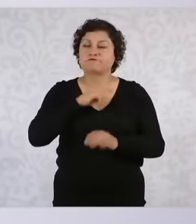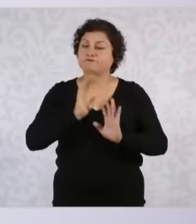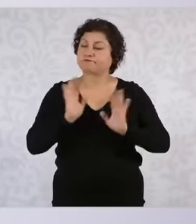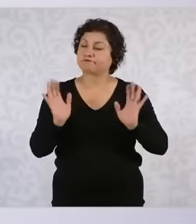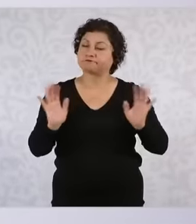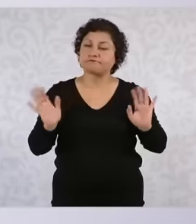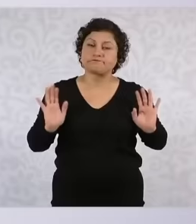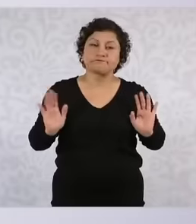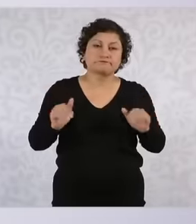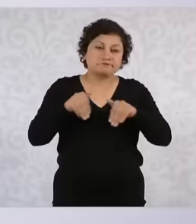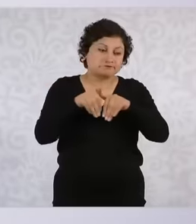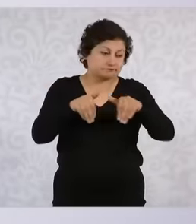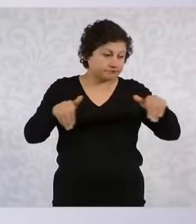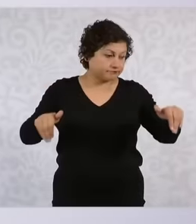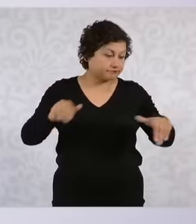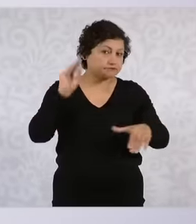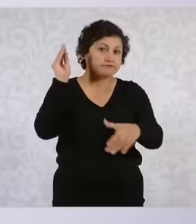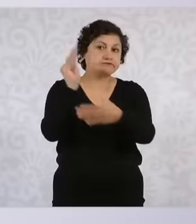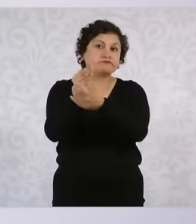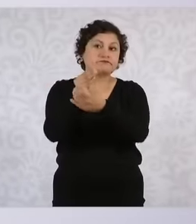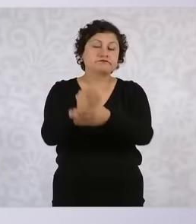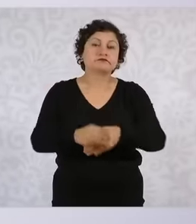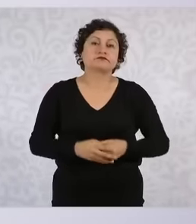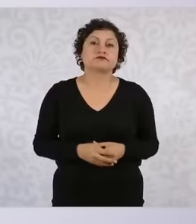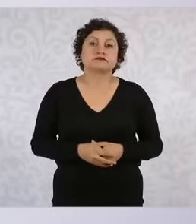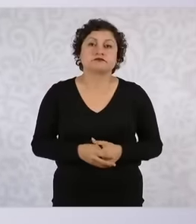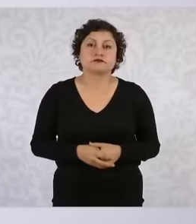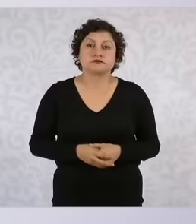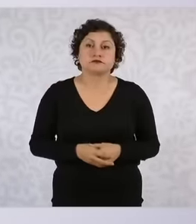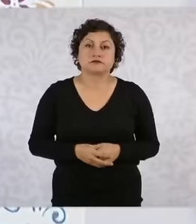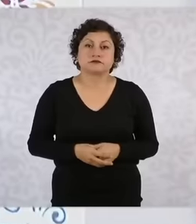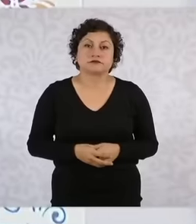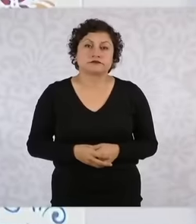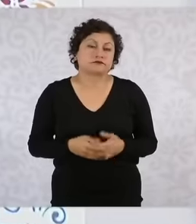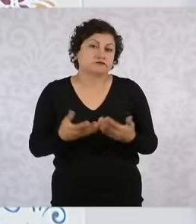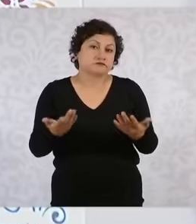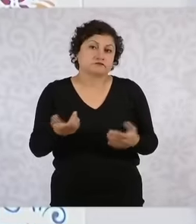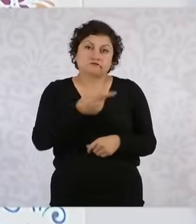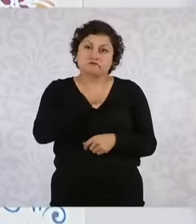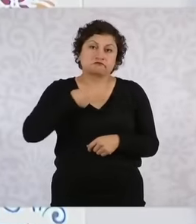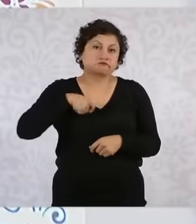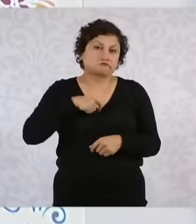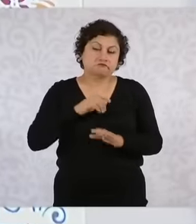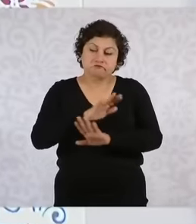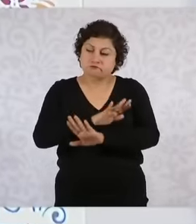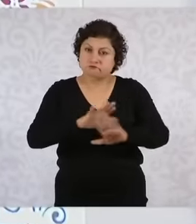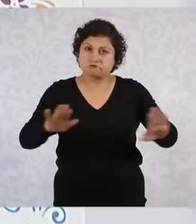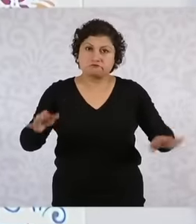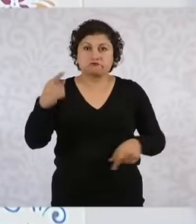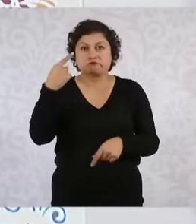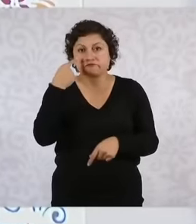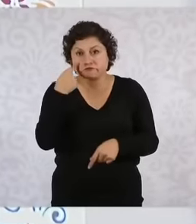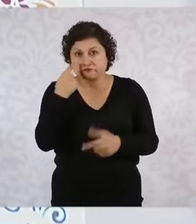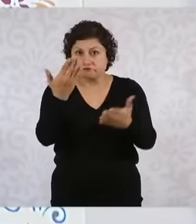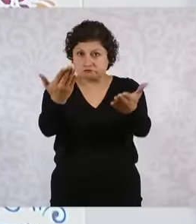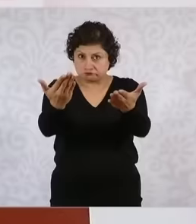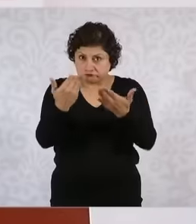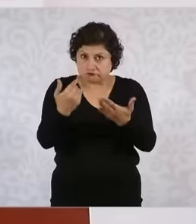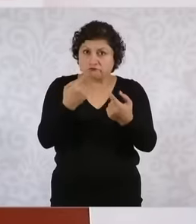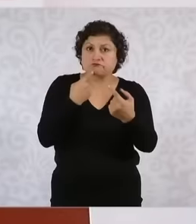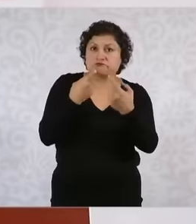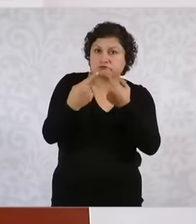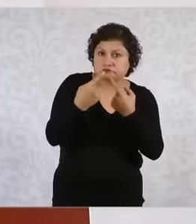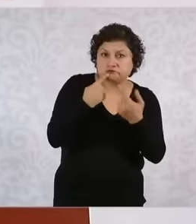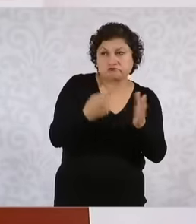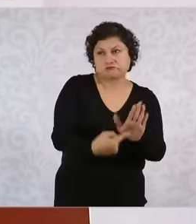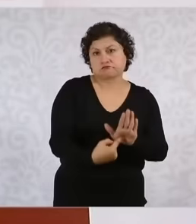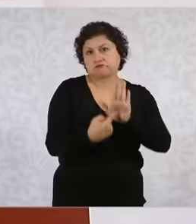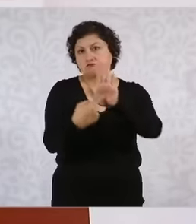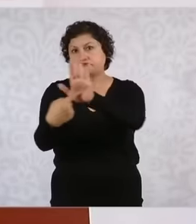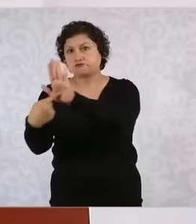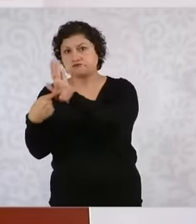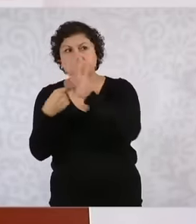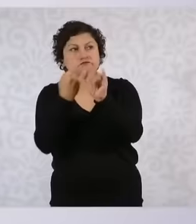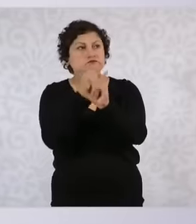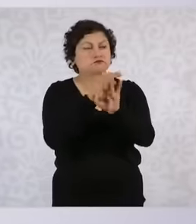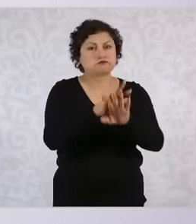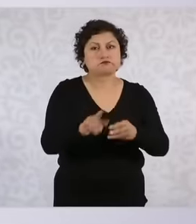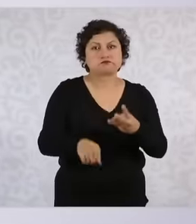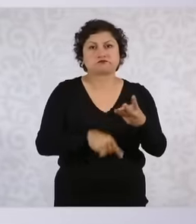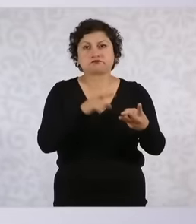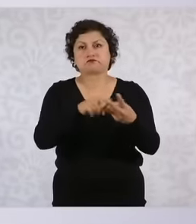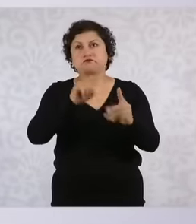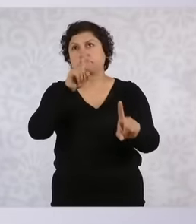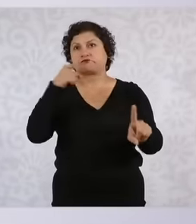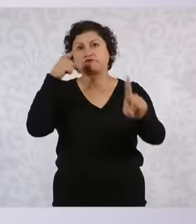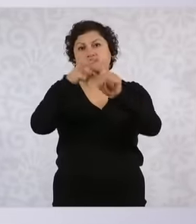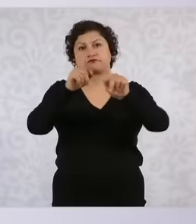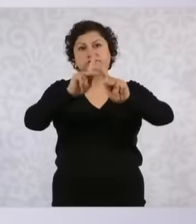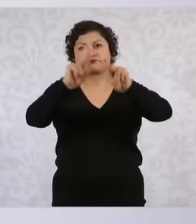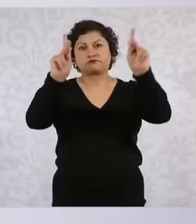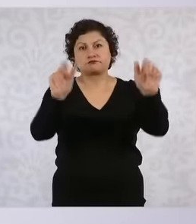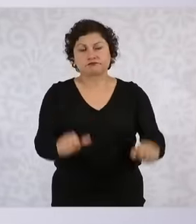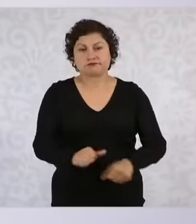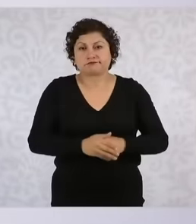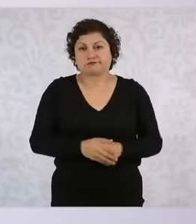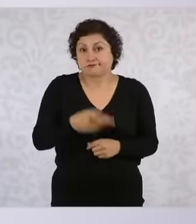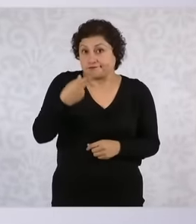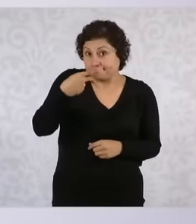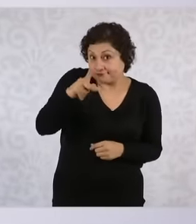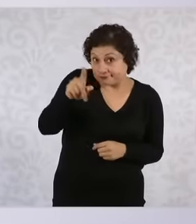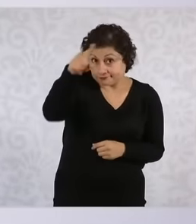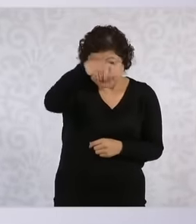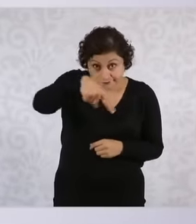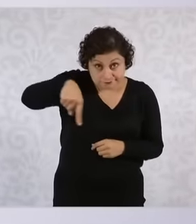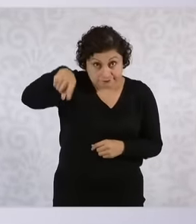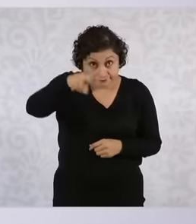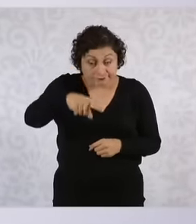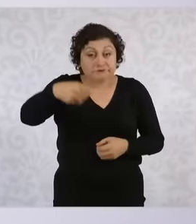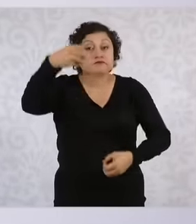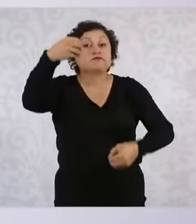part p information debate But they know ministers They know it, they know that they are